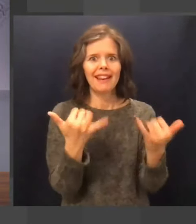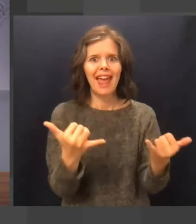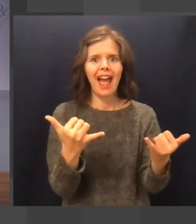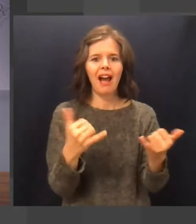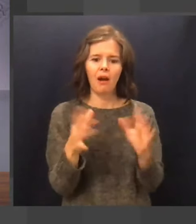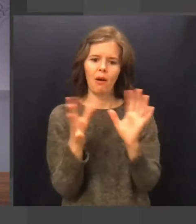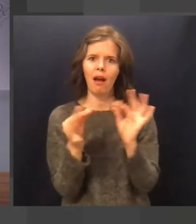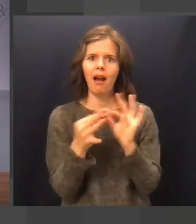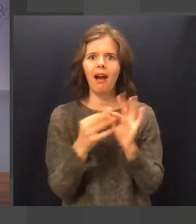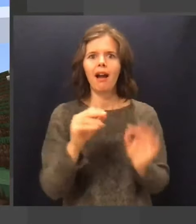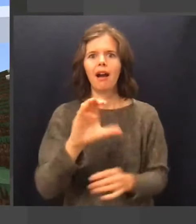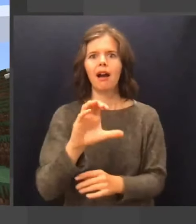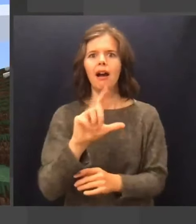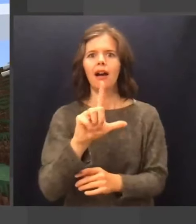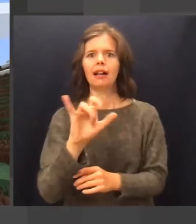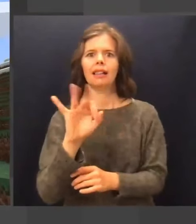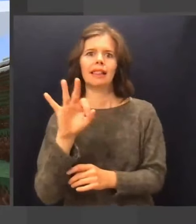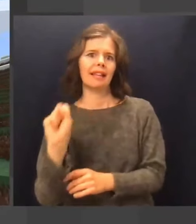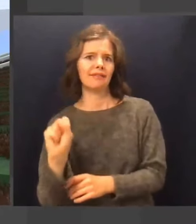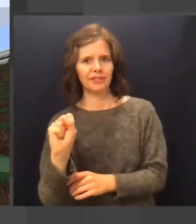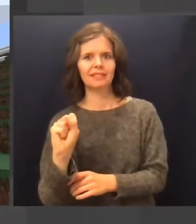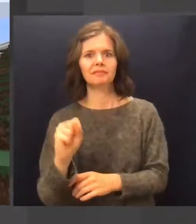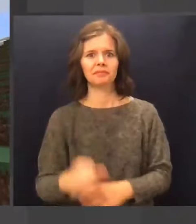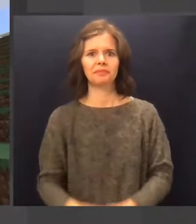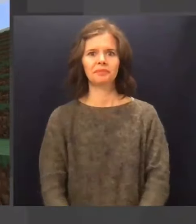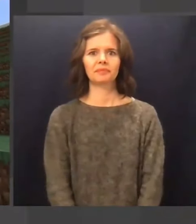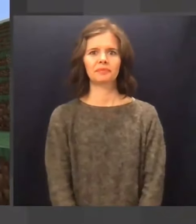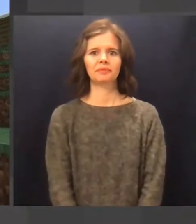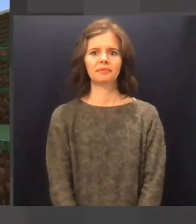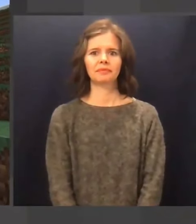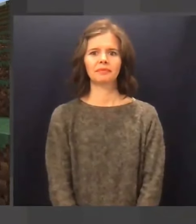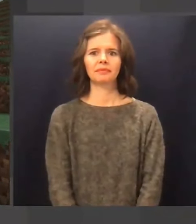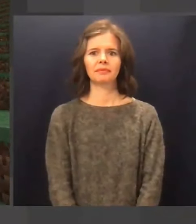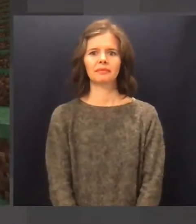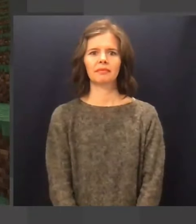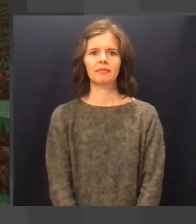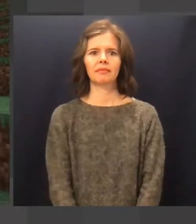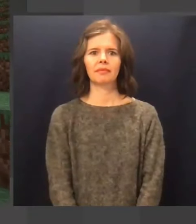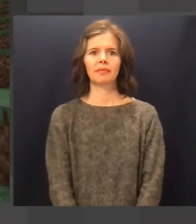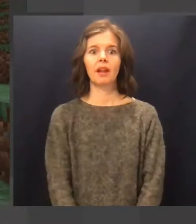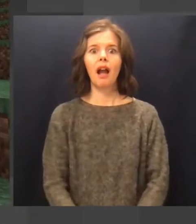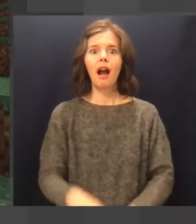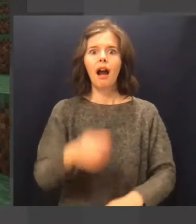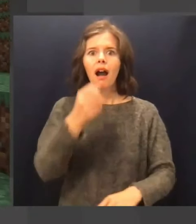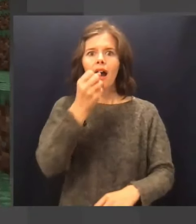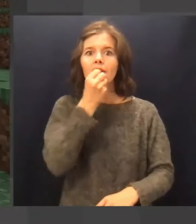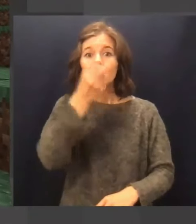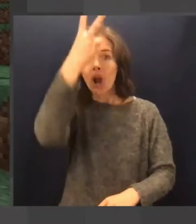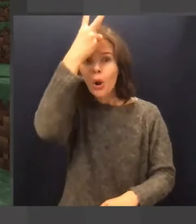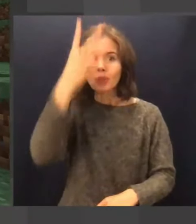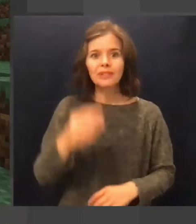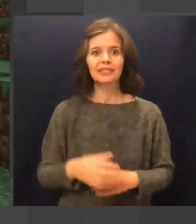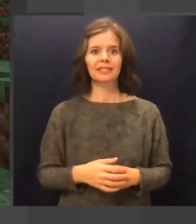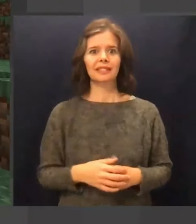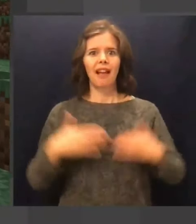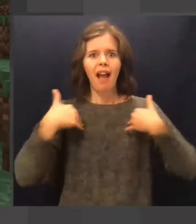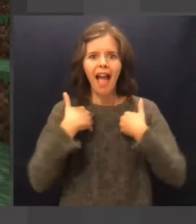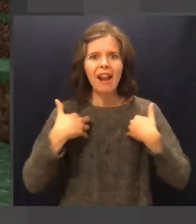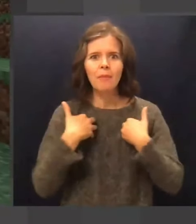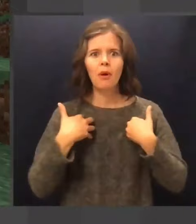MINECRAFT ON THE “CLIFFS SIDE”